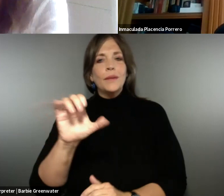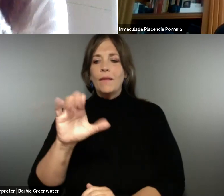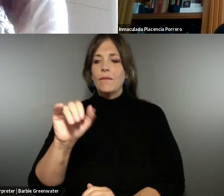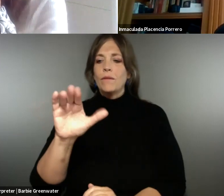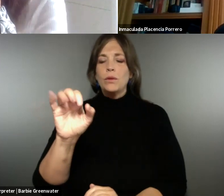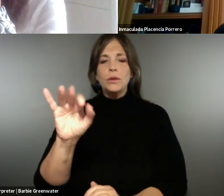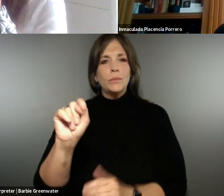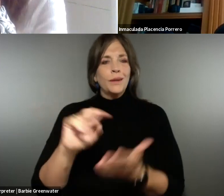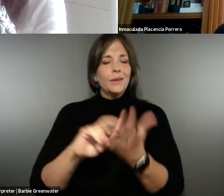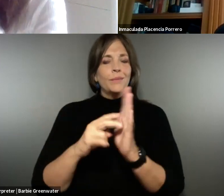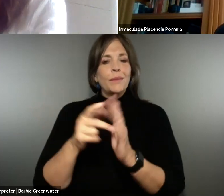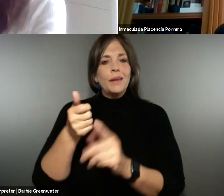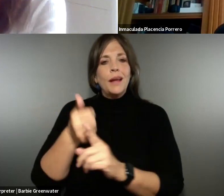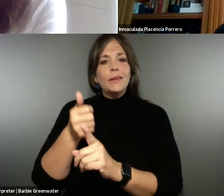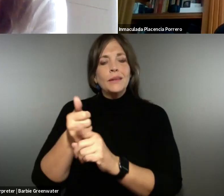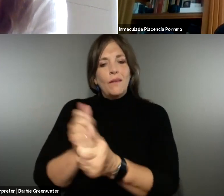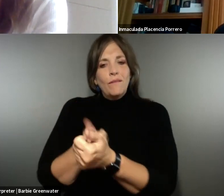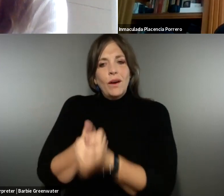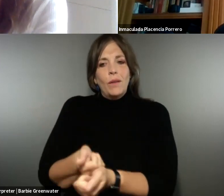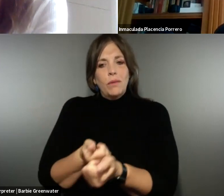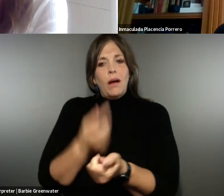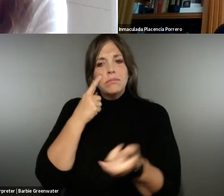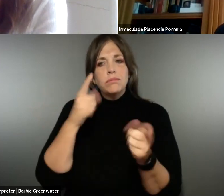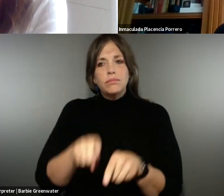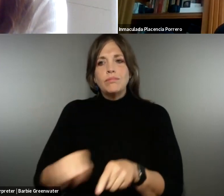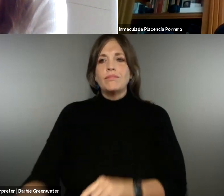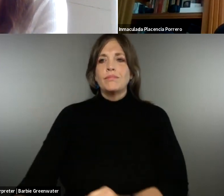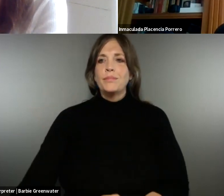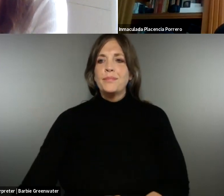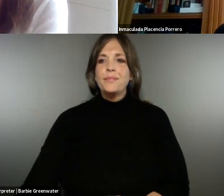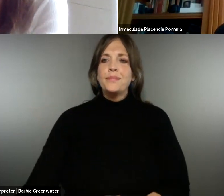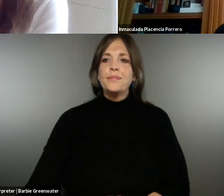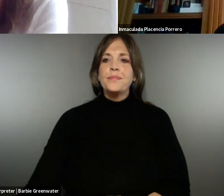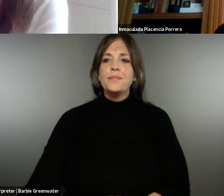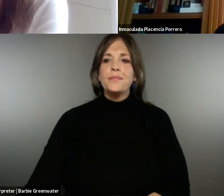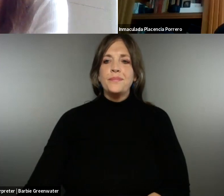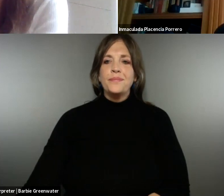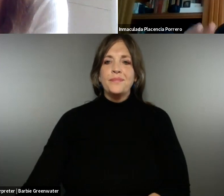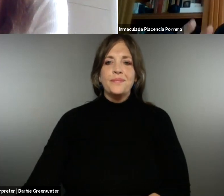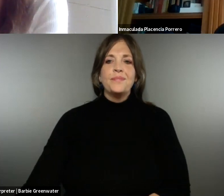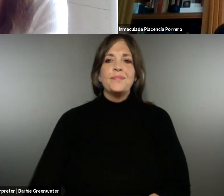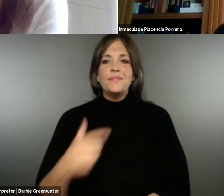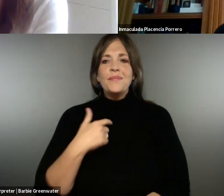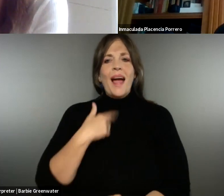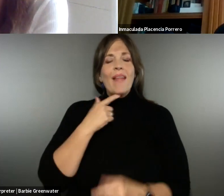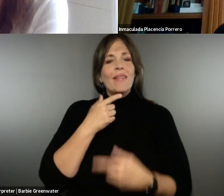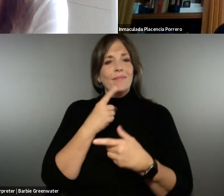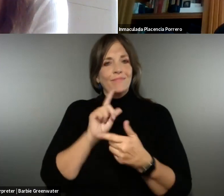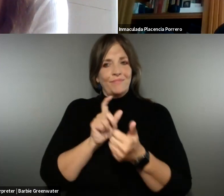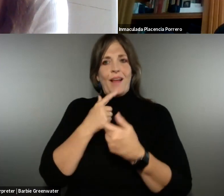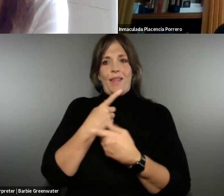begins both for products and services in the software, meaning by self-declaring compliance, but that is complemented